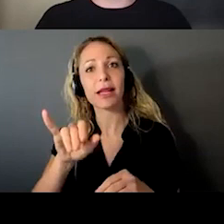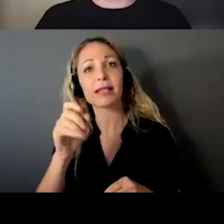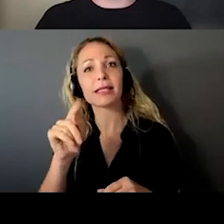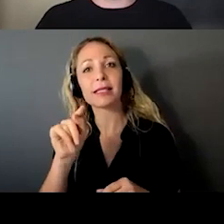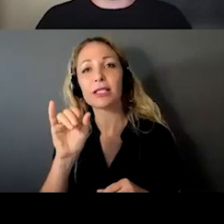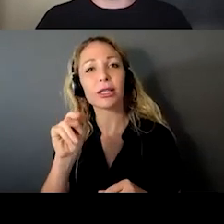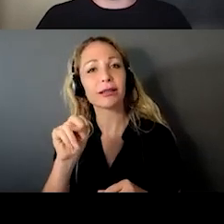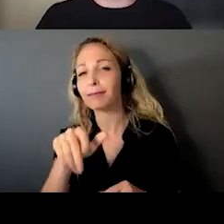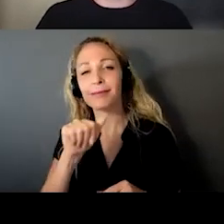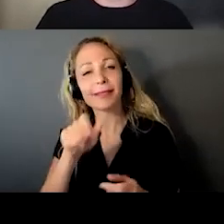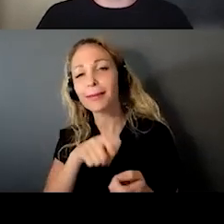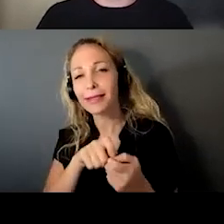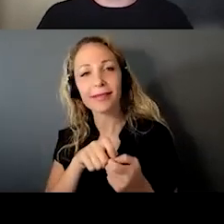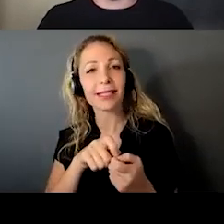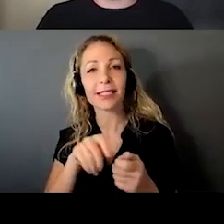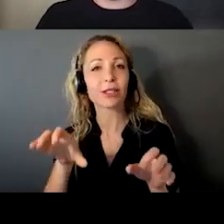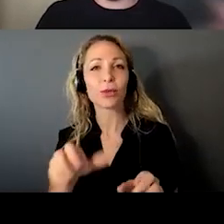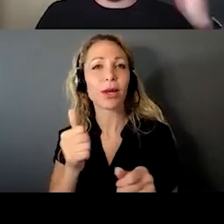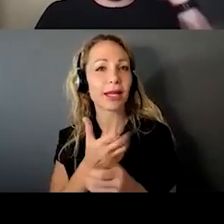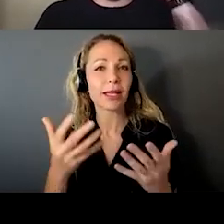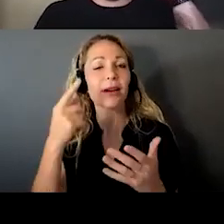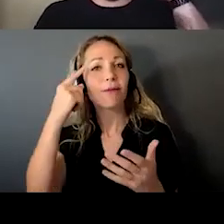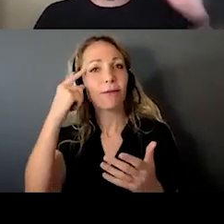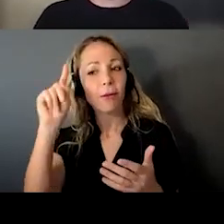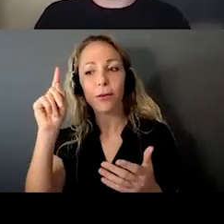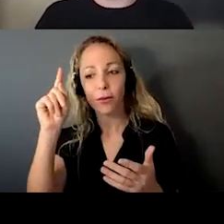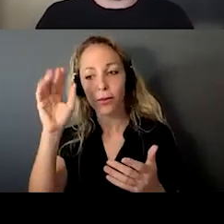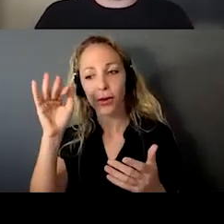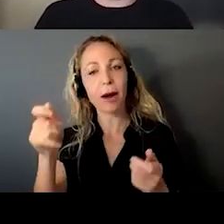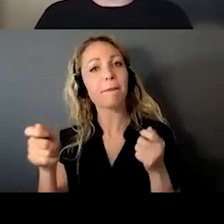THAT EXTENSION DOES NOT DO ANYTHING FOR CUSTOM OBJECTS.